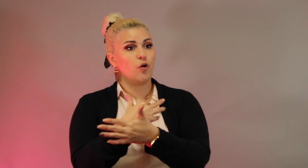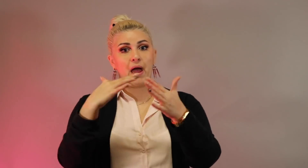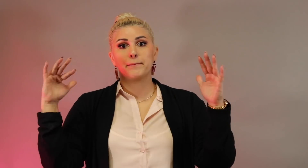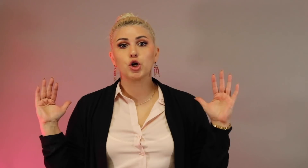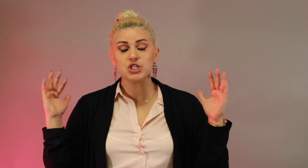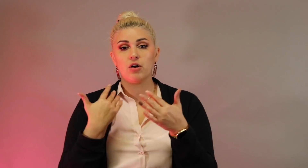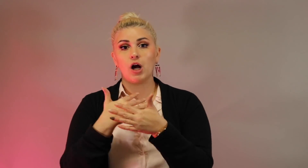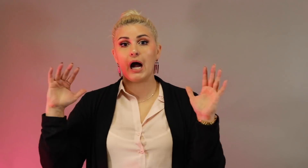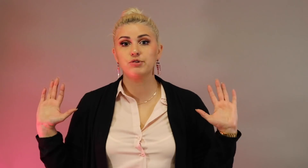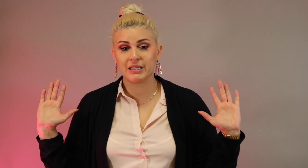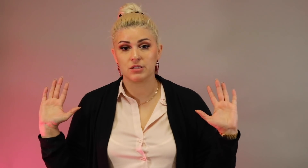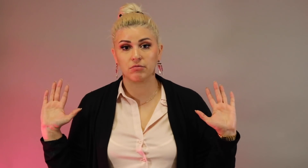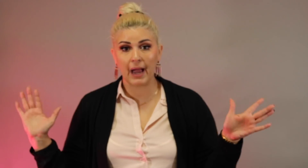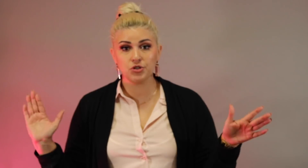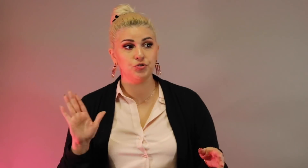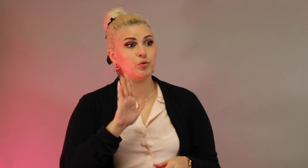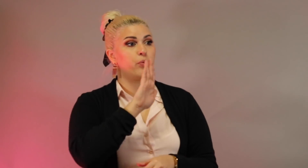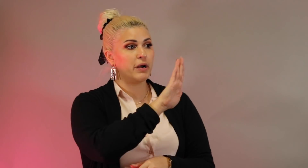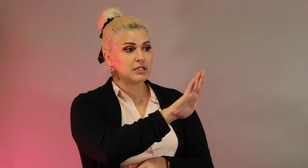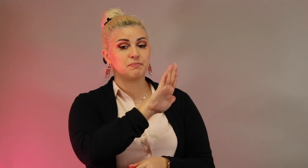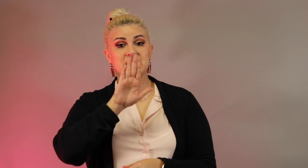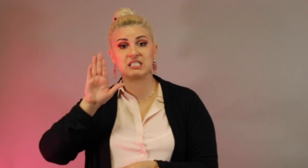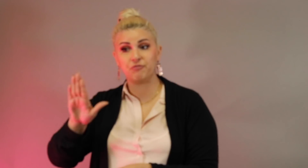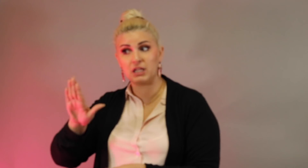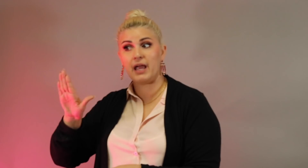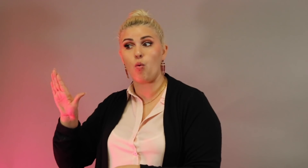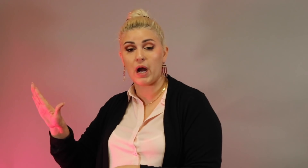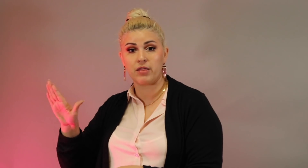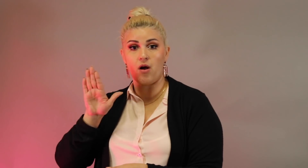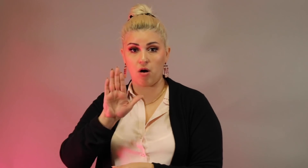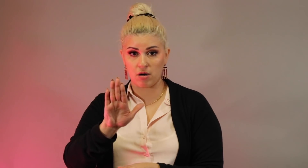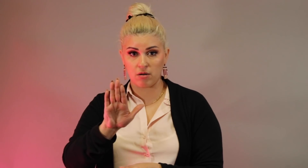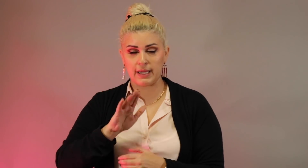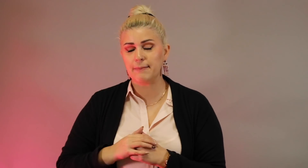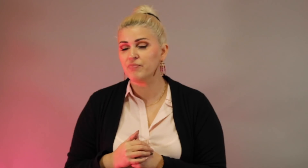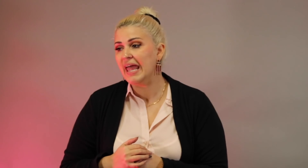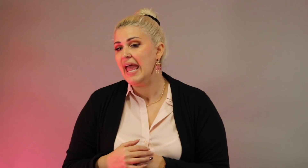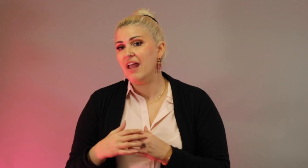So if that person or object is around you, you would pointed specifically at where they are, okay.